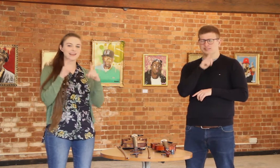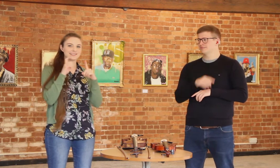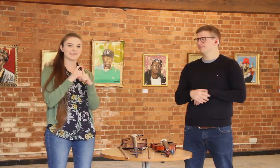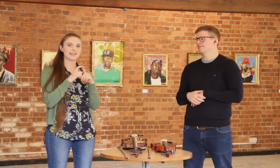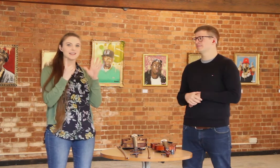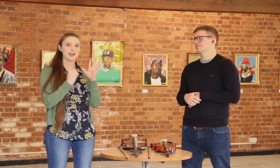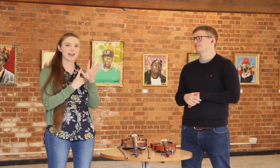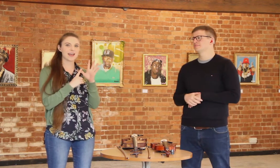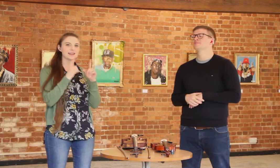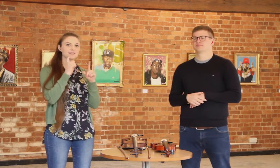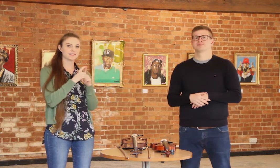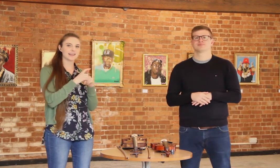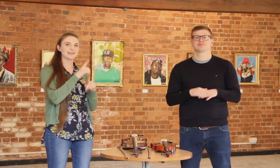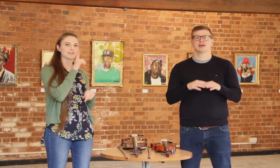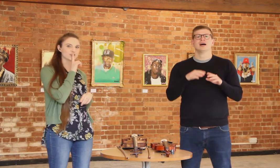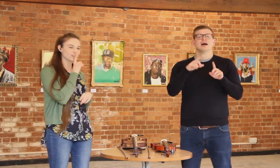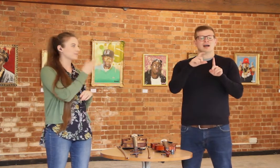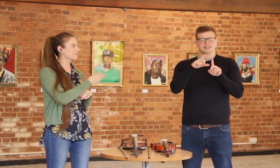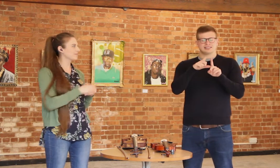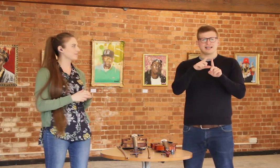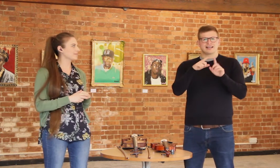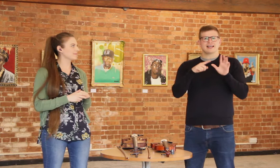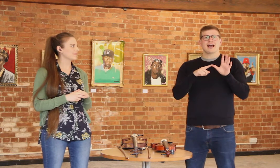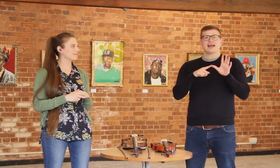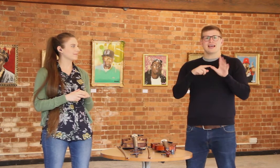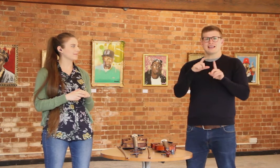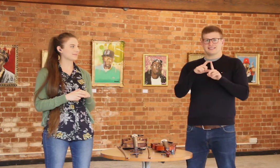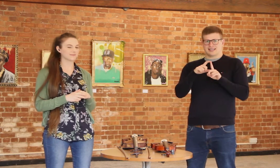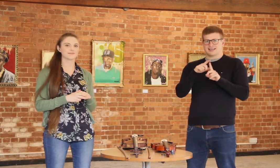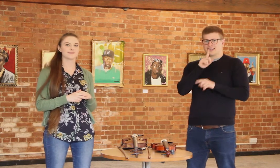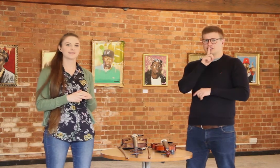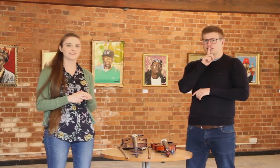E (singing): D, A, D, sh! S (singing): D, A, D, sh!